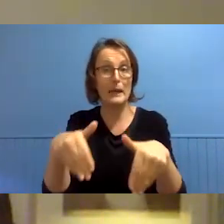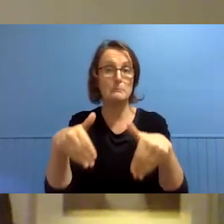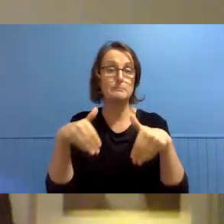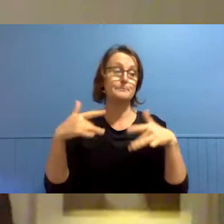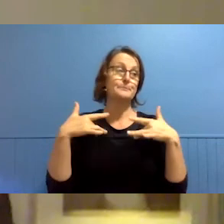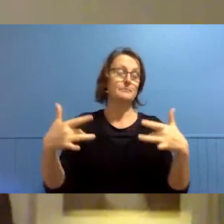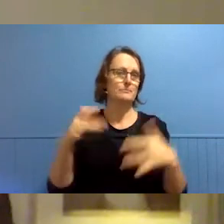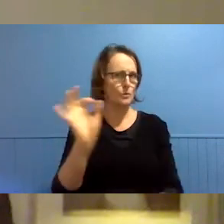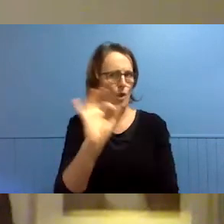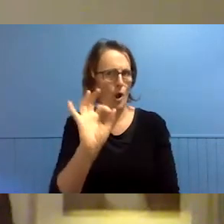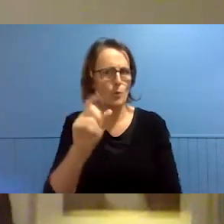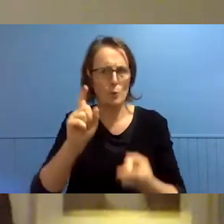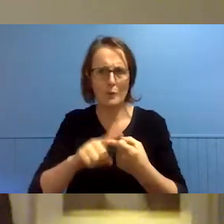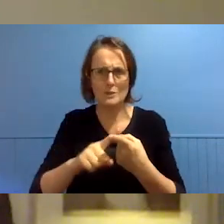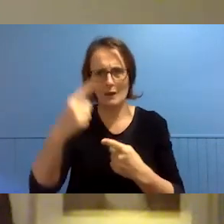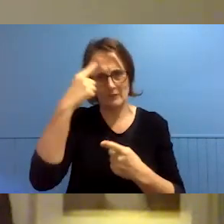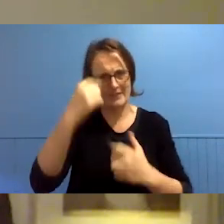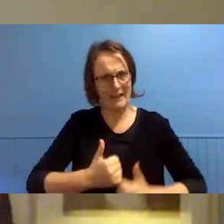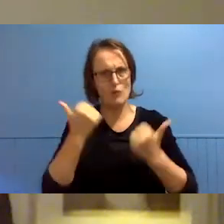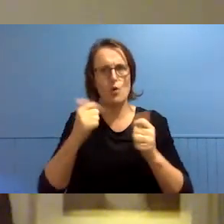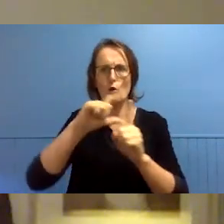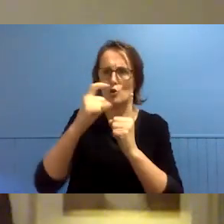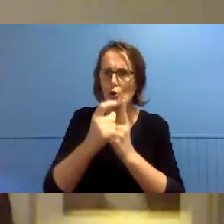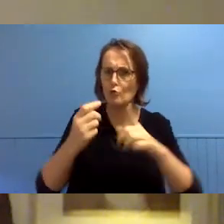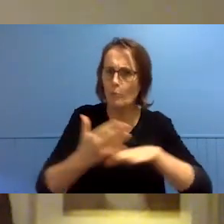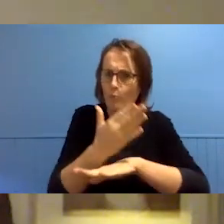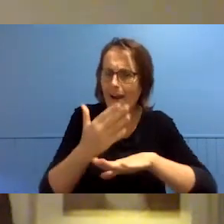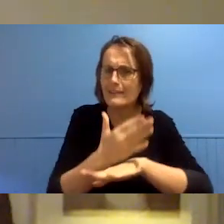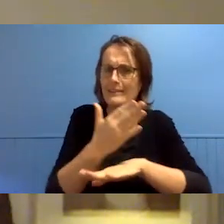kind of cultural practice and protocols, et cetera, et cetera.